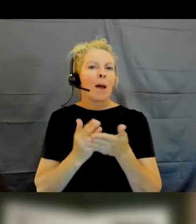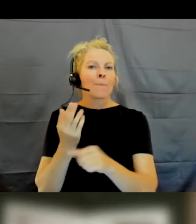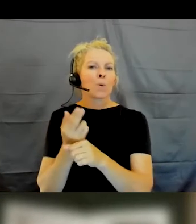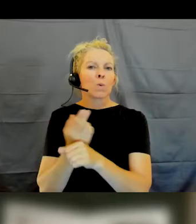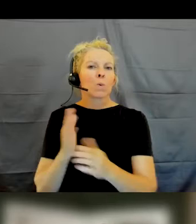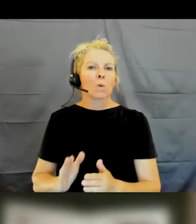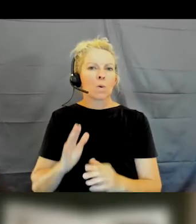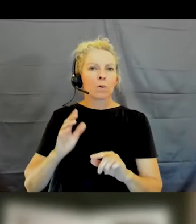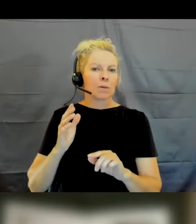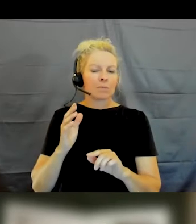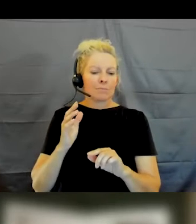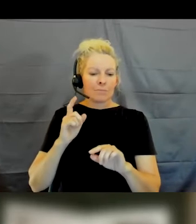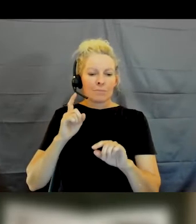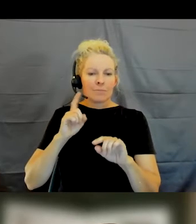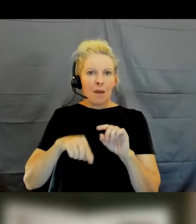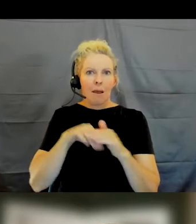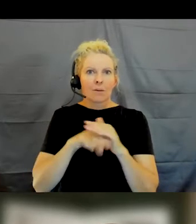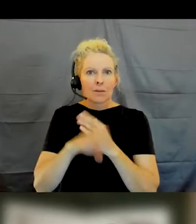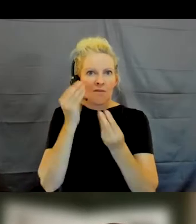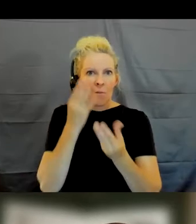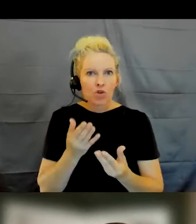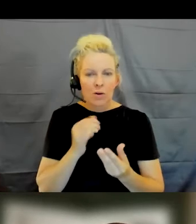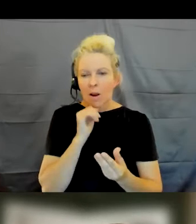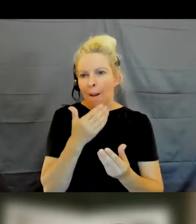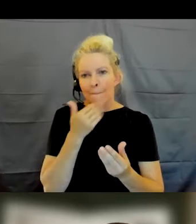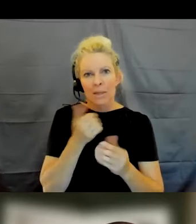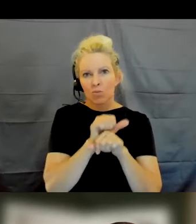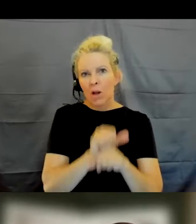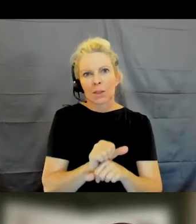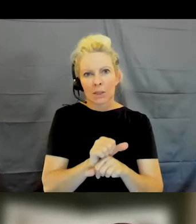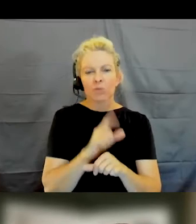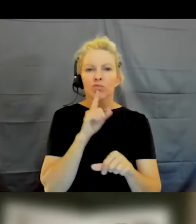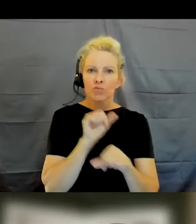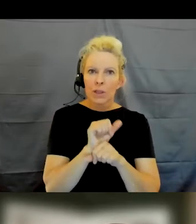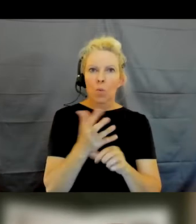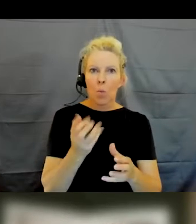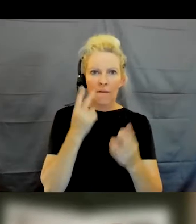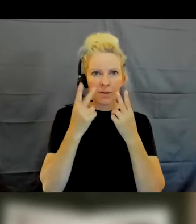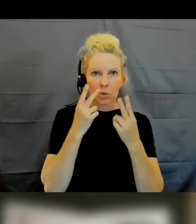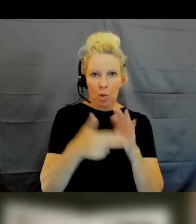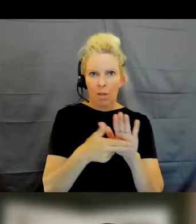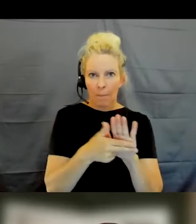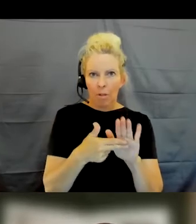a best practice to do that. You really want the visual label there. Again, you can do it,